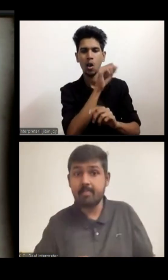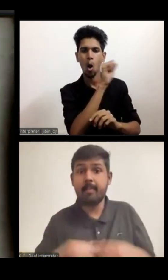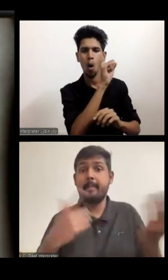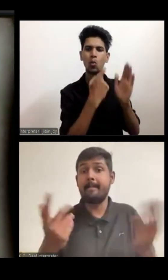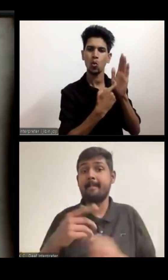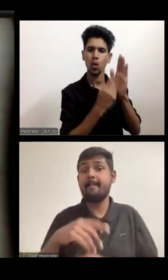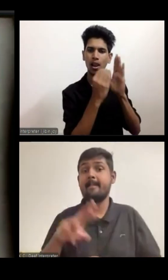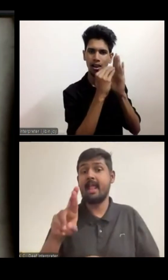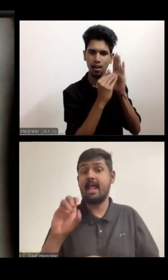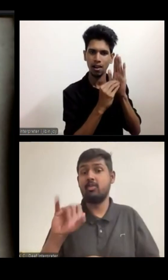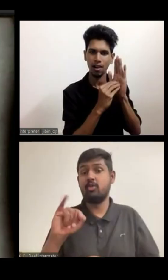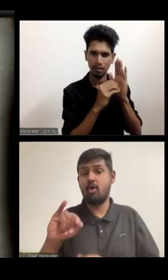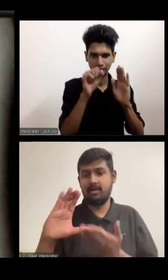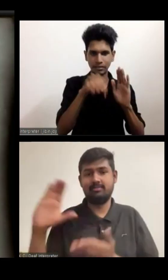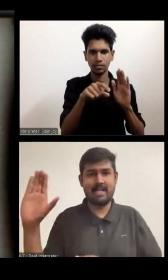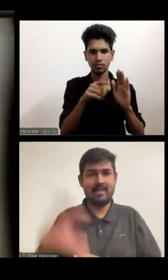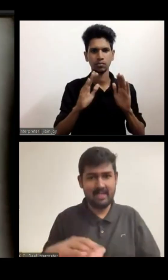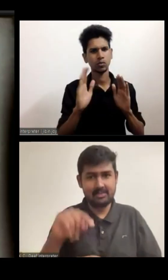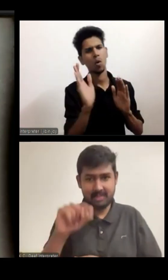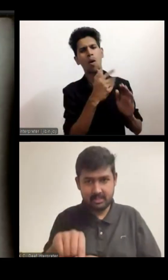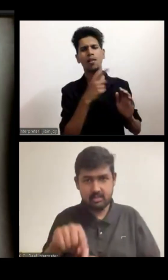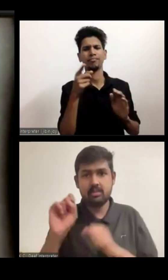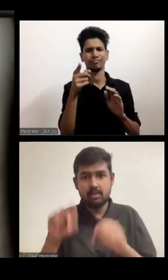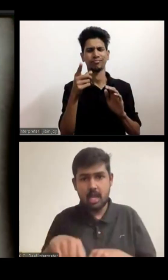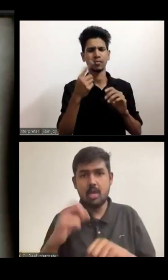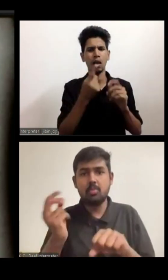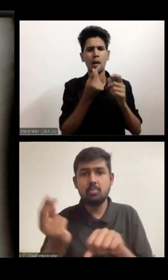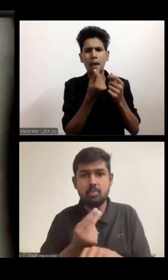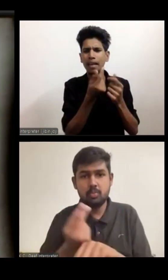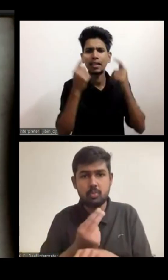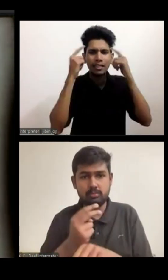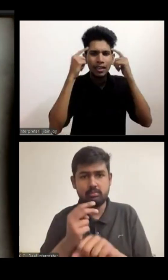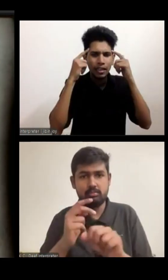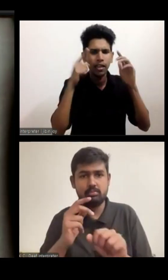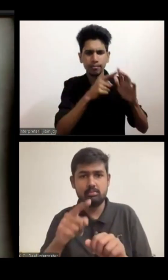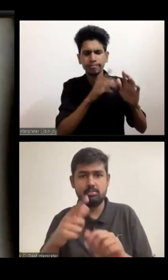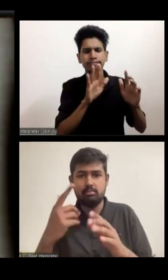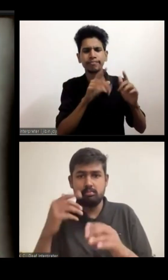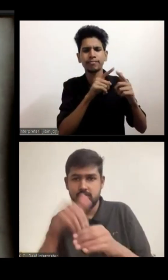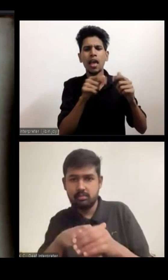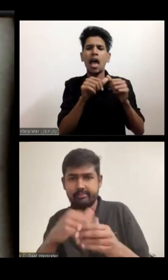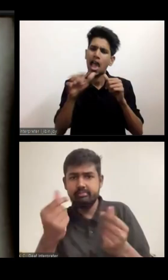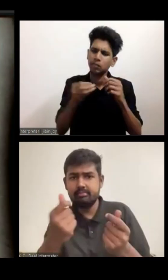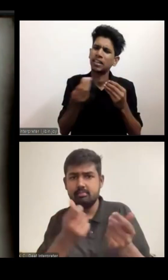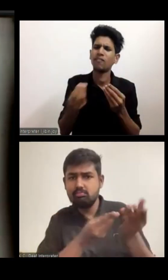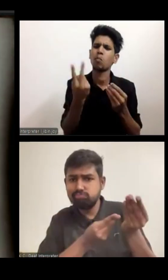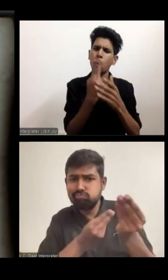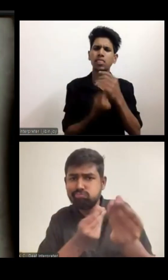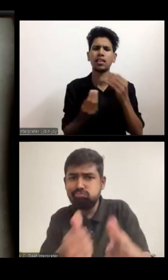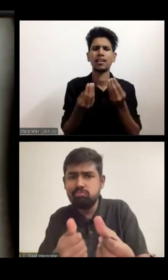What fraction of the X they are going to get into. It is going to be multiple of X... Or it is going to be some fraction of X...